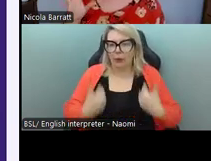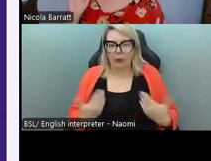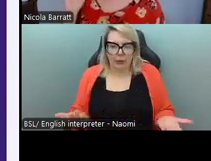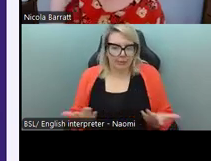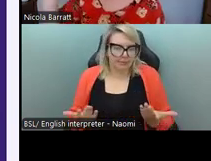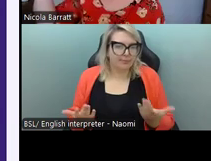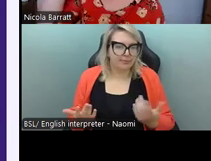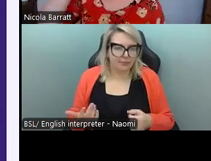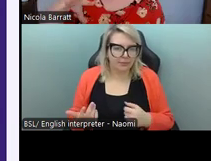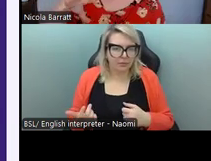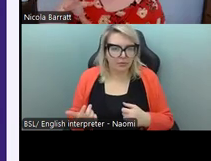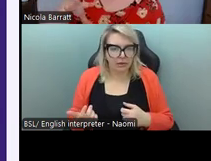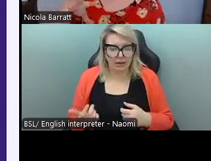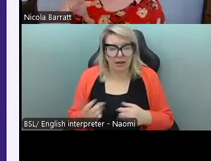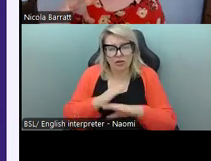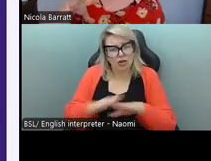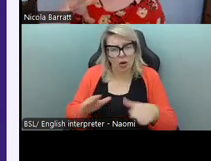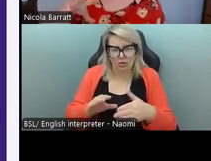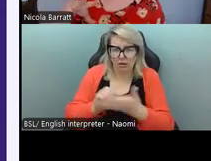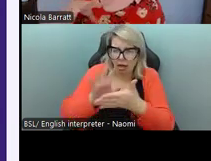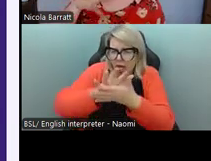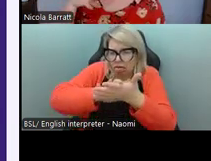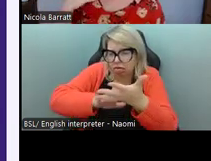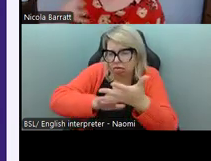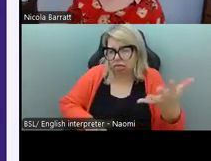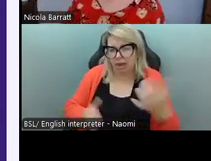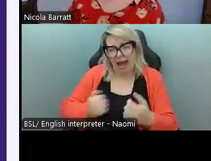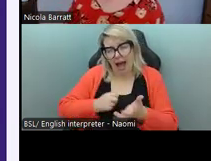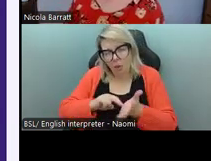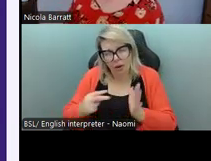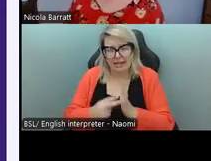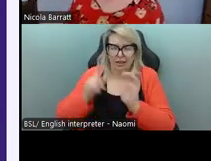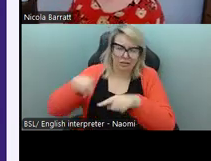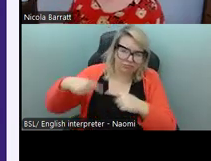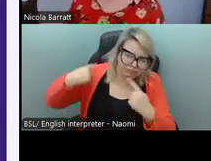Don't just dump the history of your organization into there. Think about what you're doing now as well.